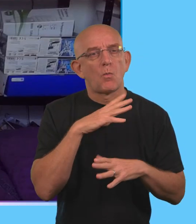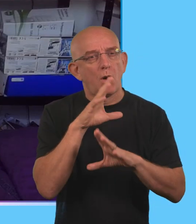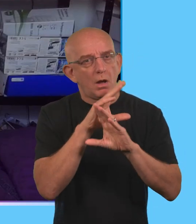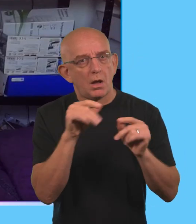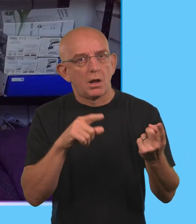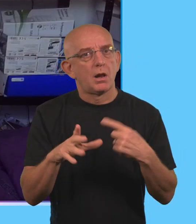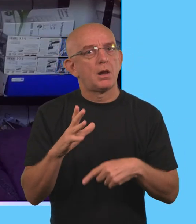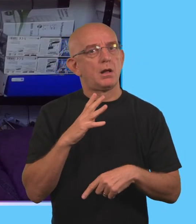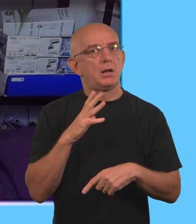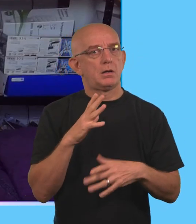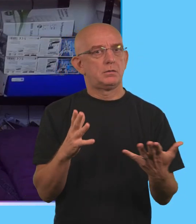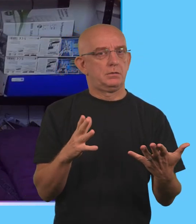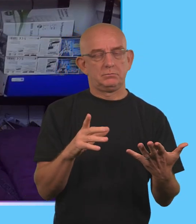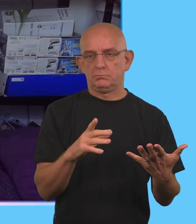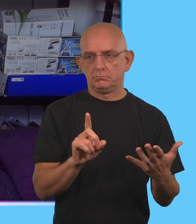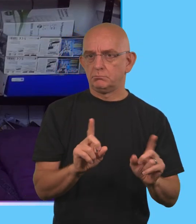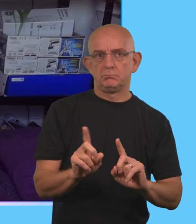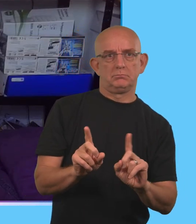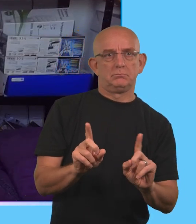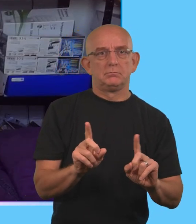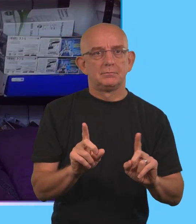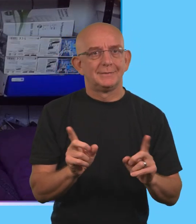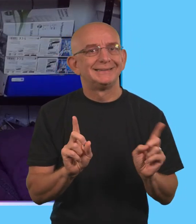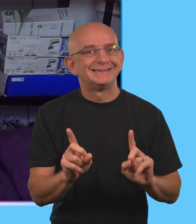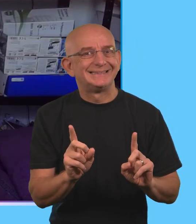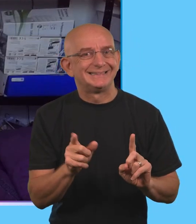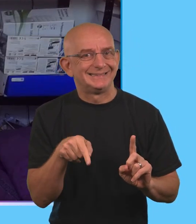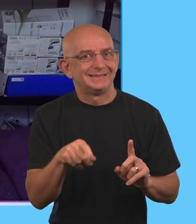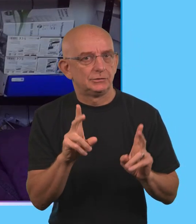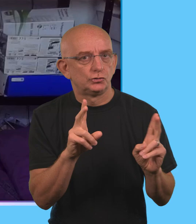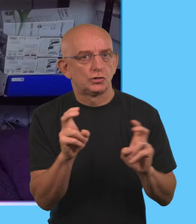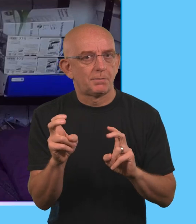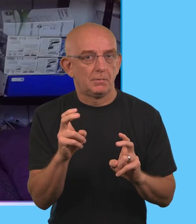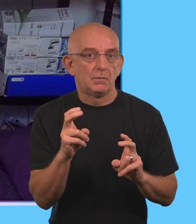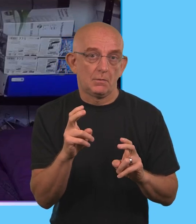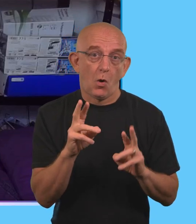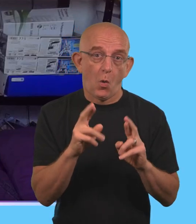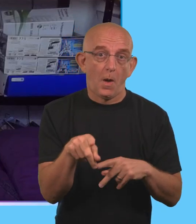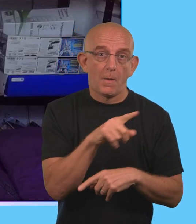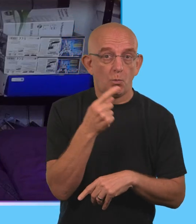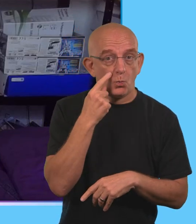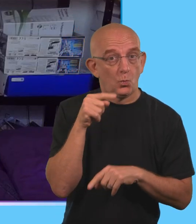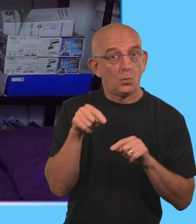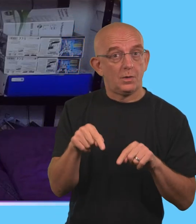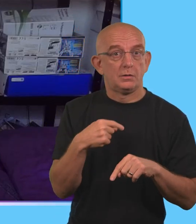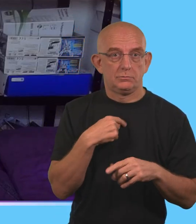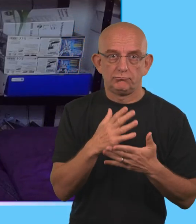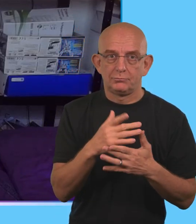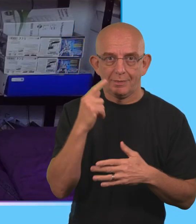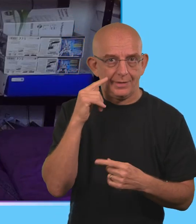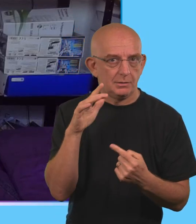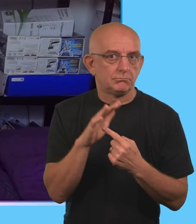but I wanted to give people a moment of heads up, as to not be caught off guard by the topic. I hope you check out the trailer. I do